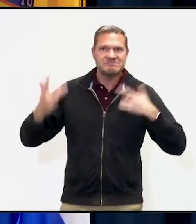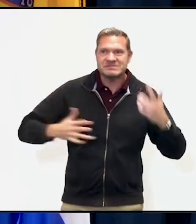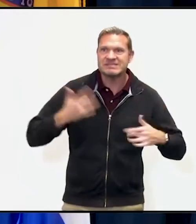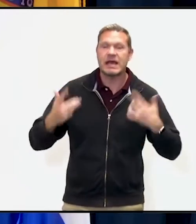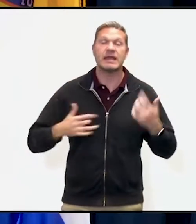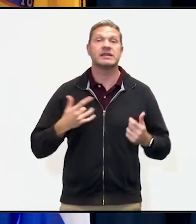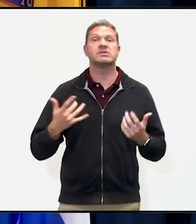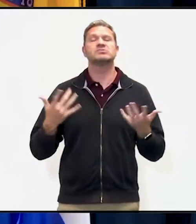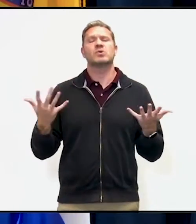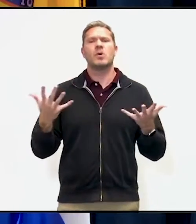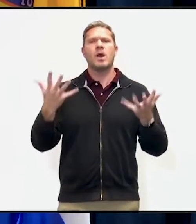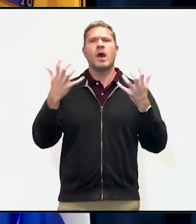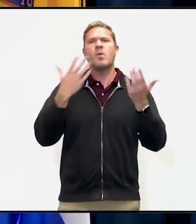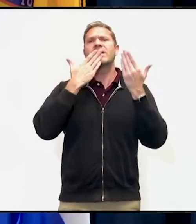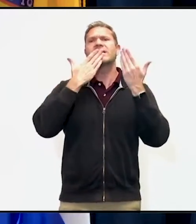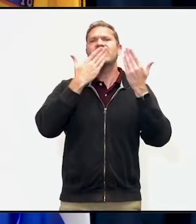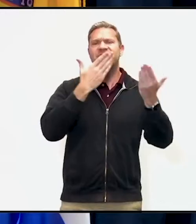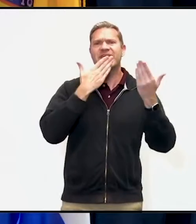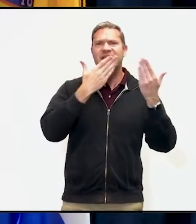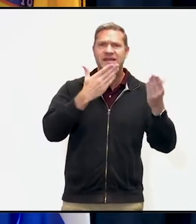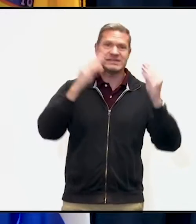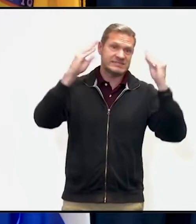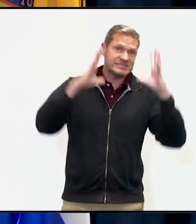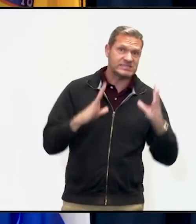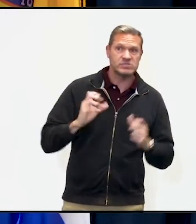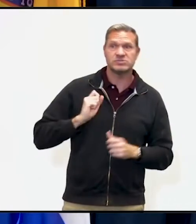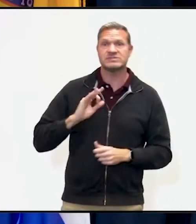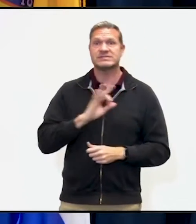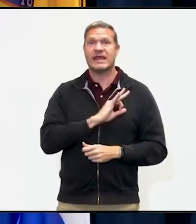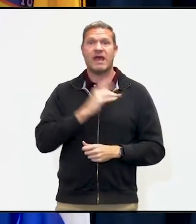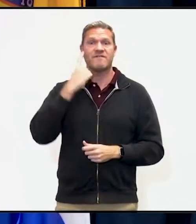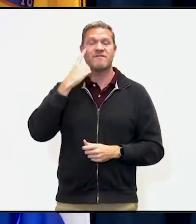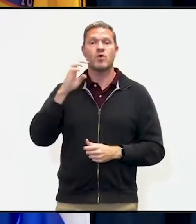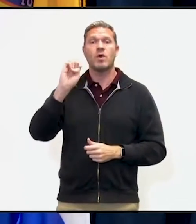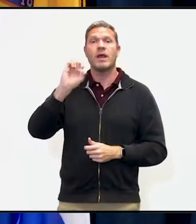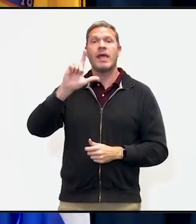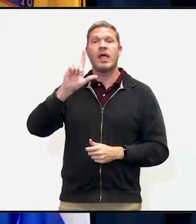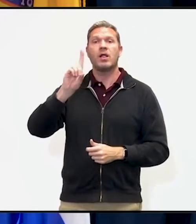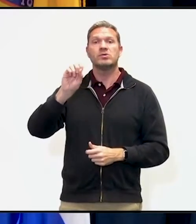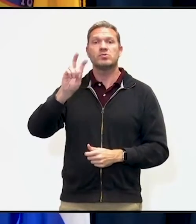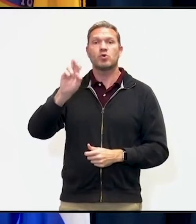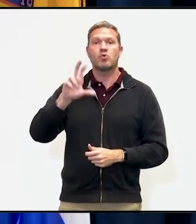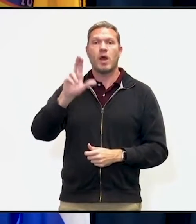staff at Alvorado Elementary for inviting me on Monday. It was great to be there.